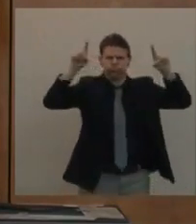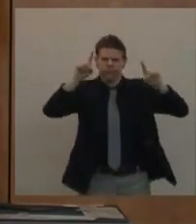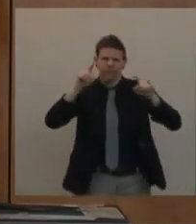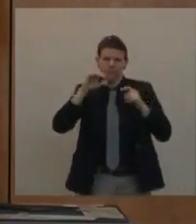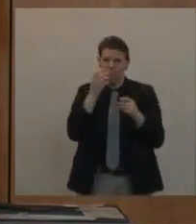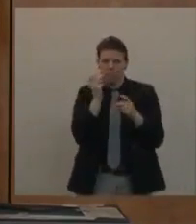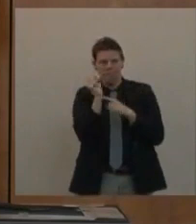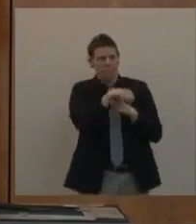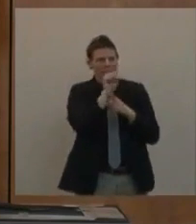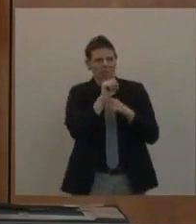THIS TESTING.